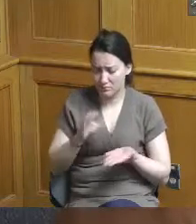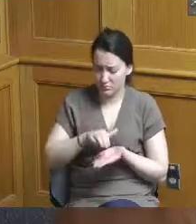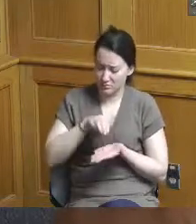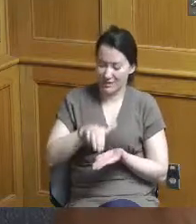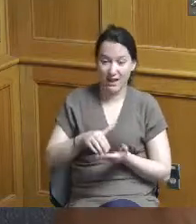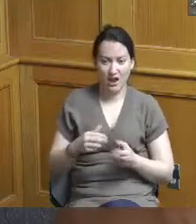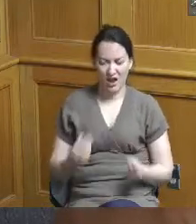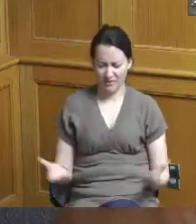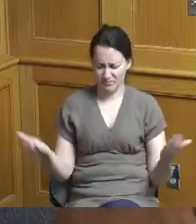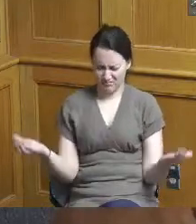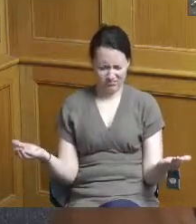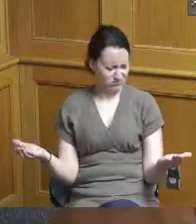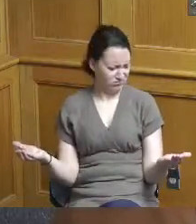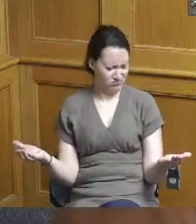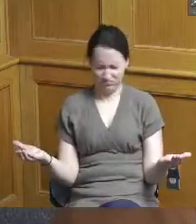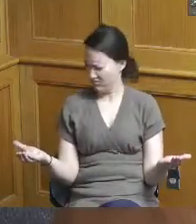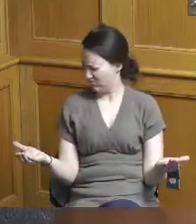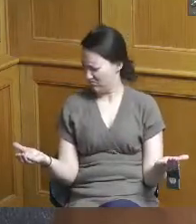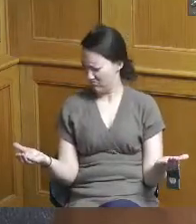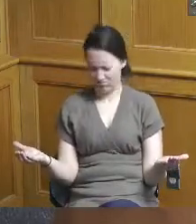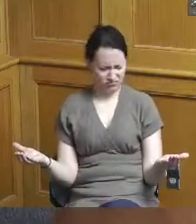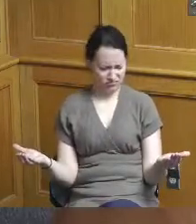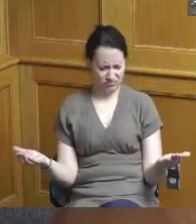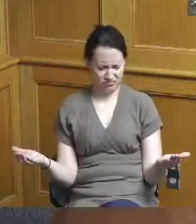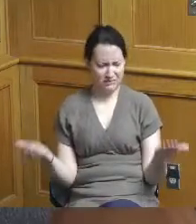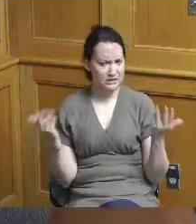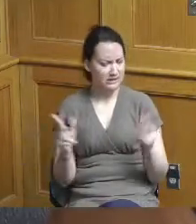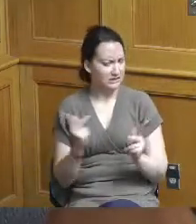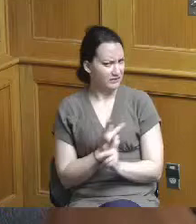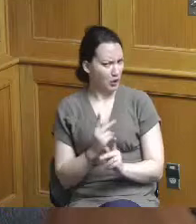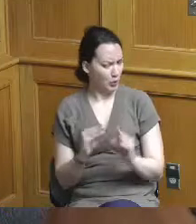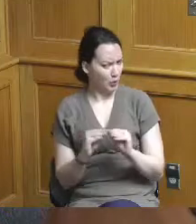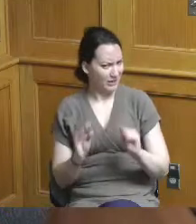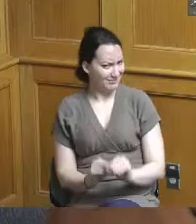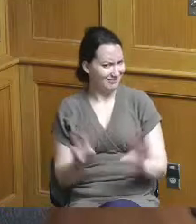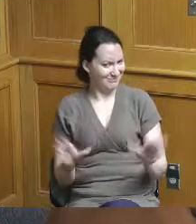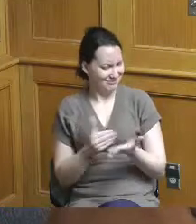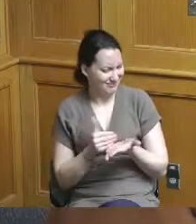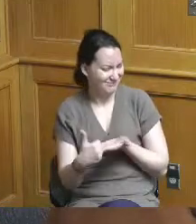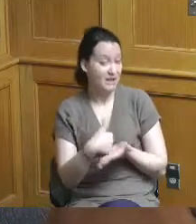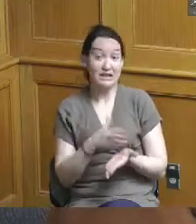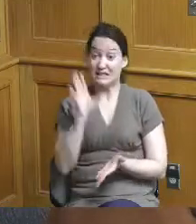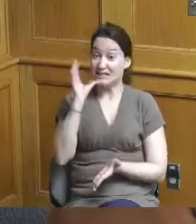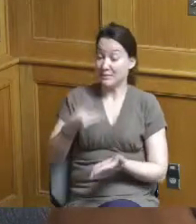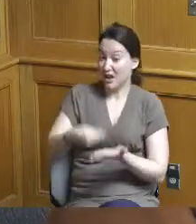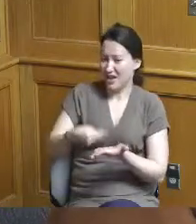different places and I just need some more clarity because it seems to be funding a couple different